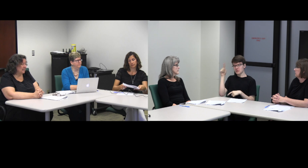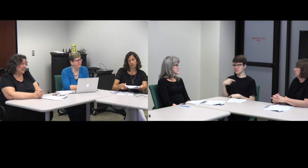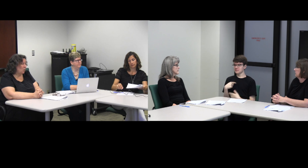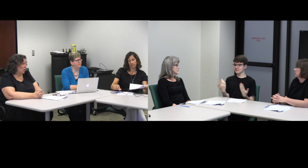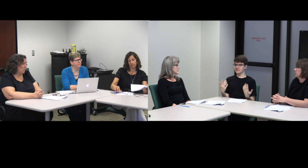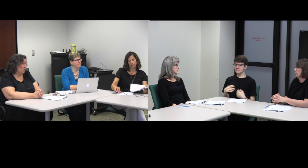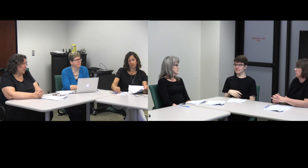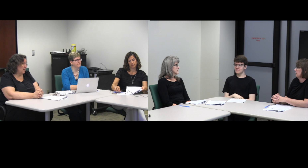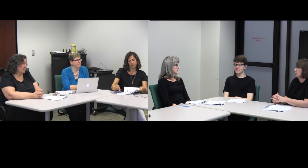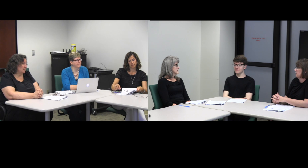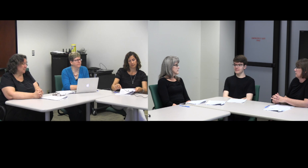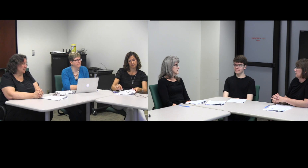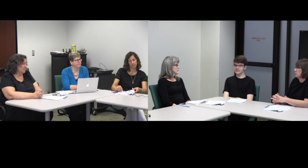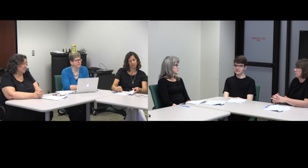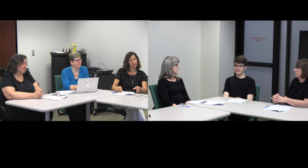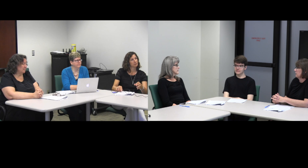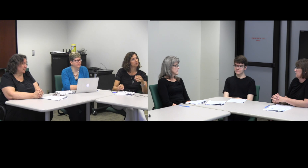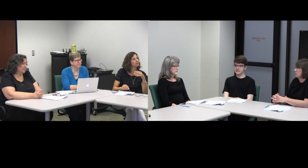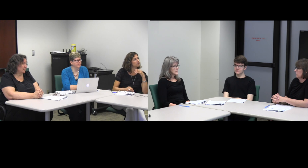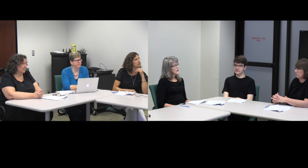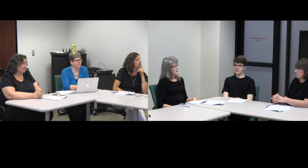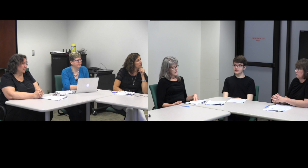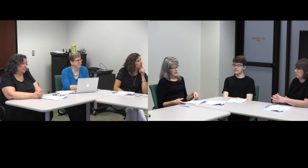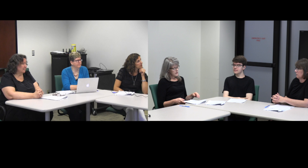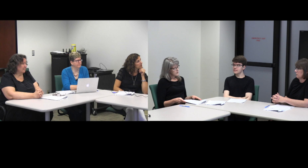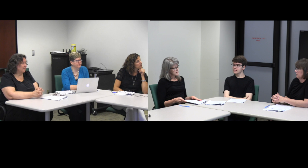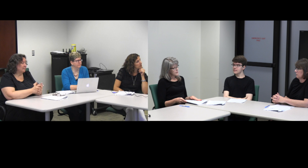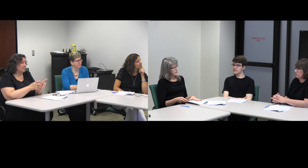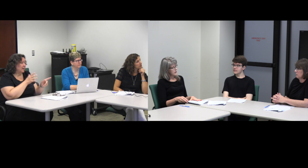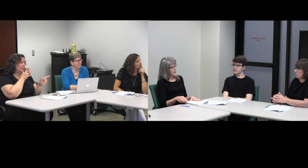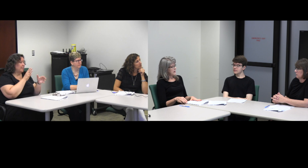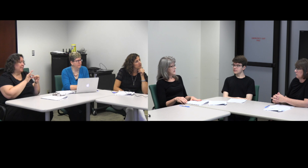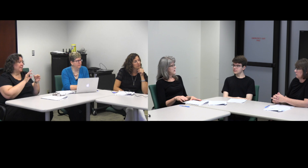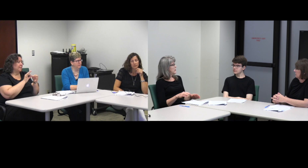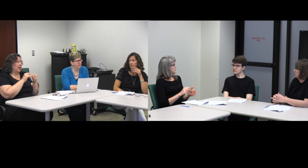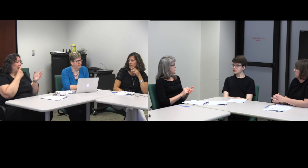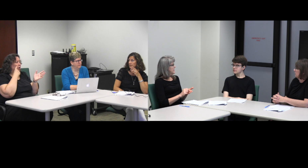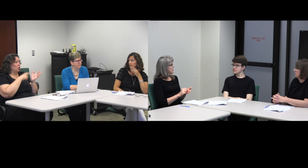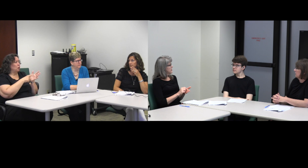It didn't work for me. Mary: I notice when you had a notetaker